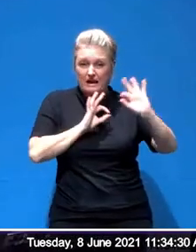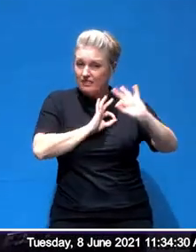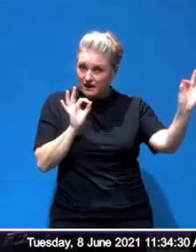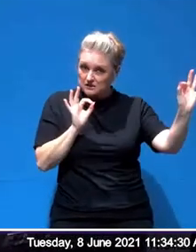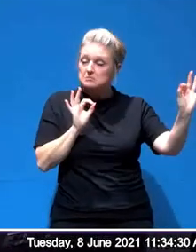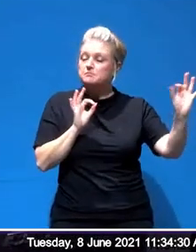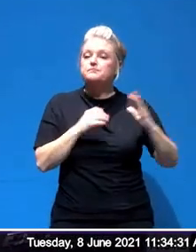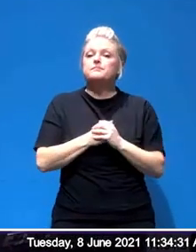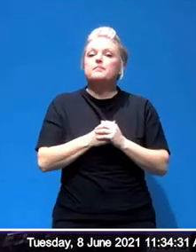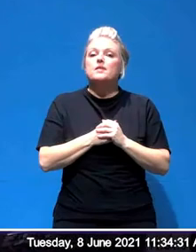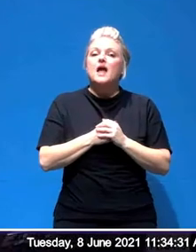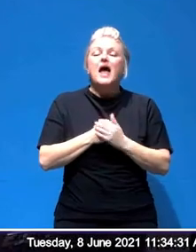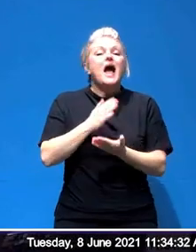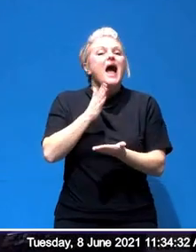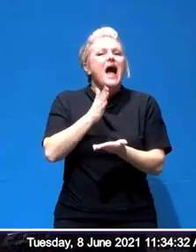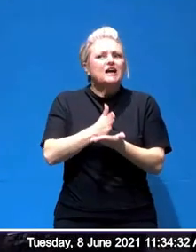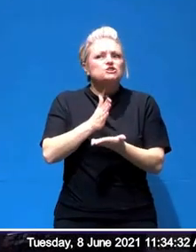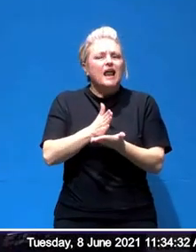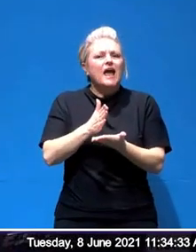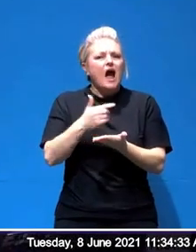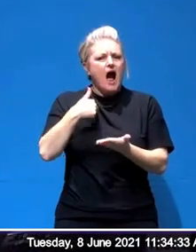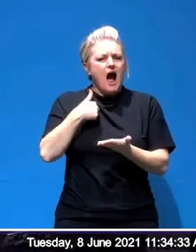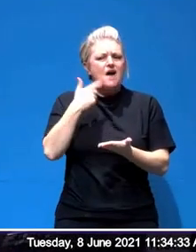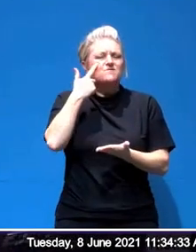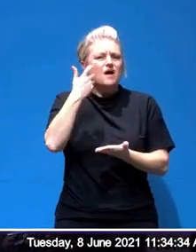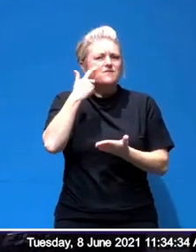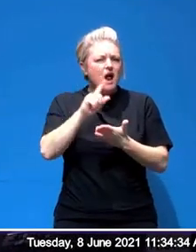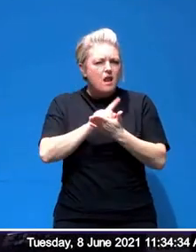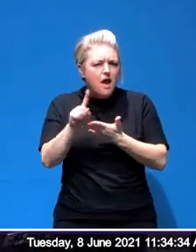there's actually quite a lot of administrivia involved in that sort of